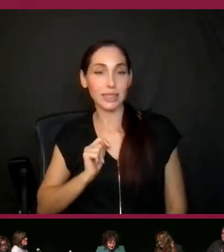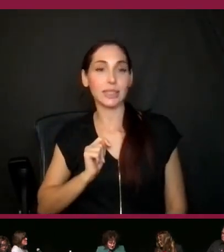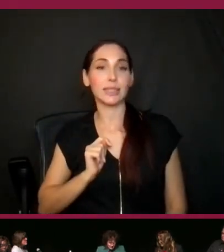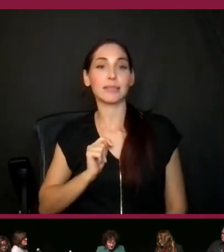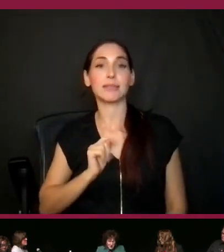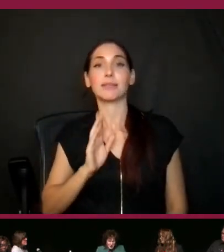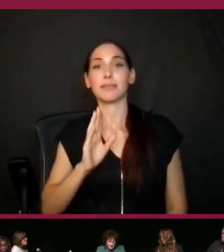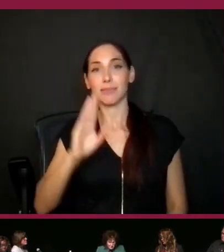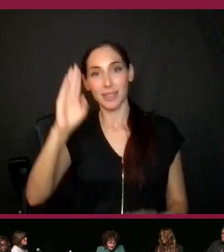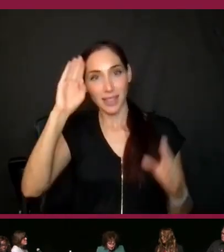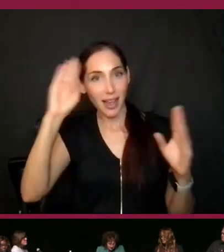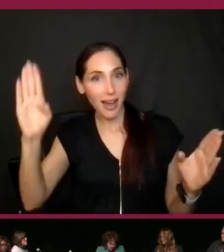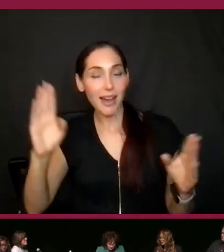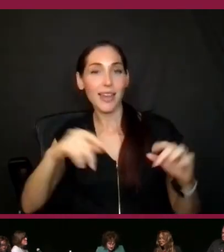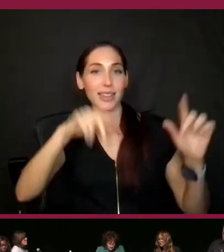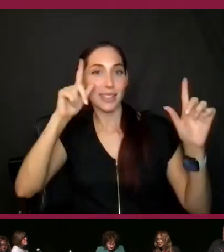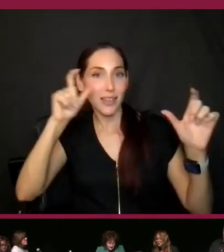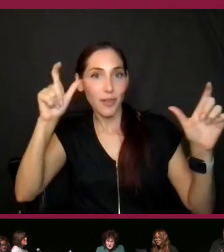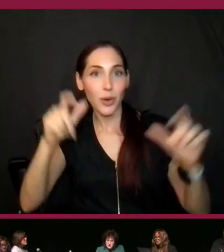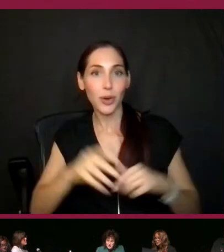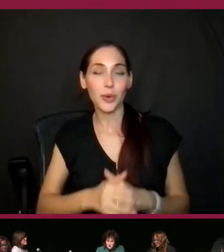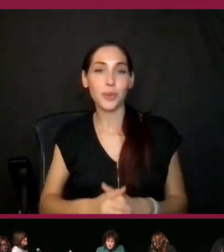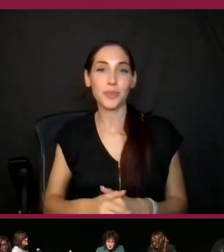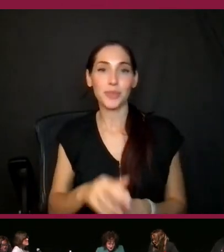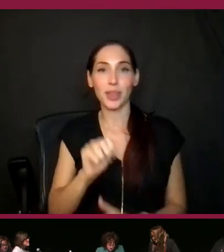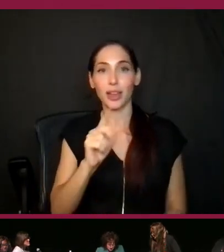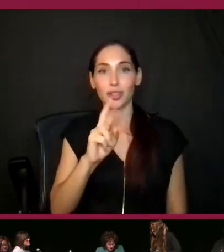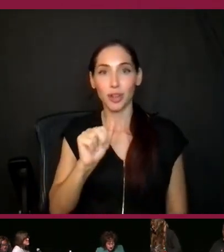and take a photo. Andrea Brown, Dr. Rashitta Brown-